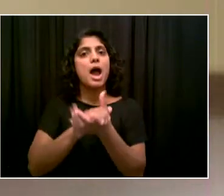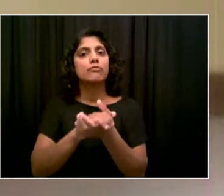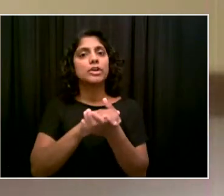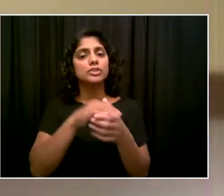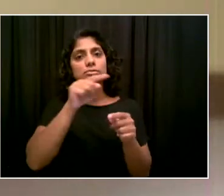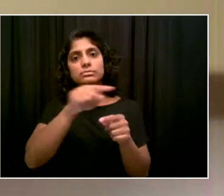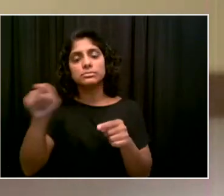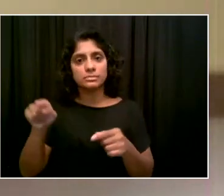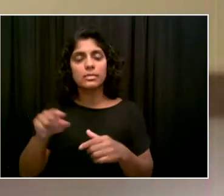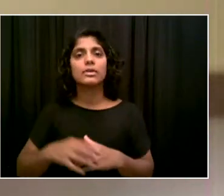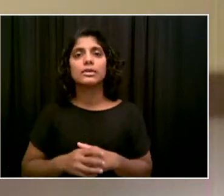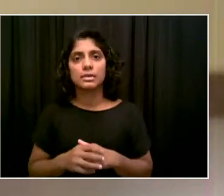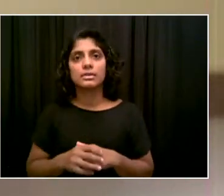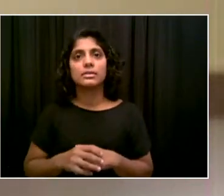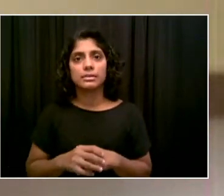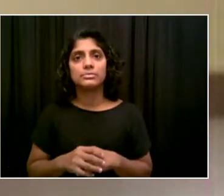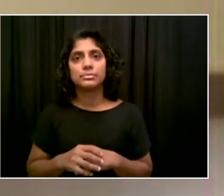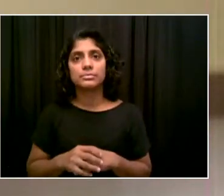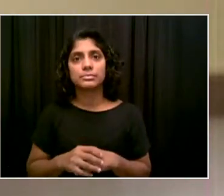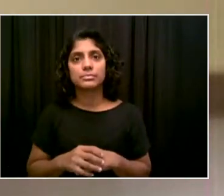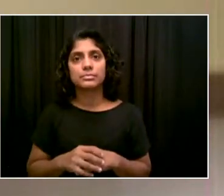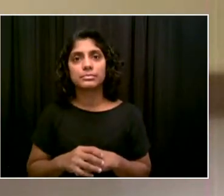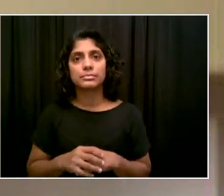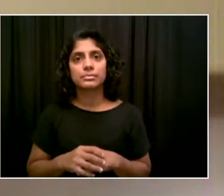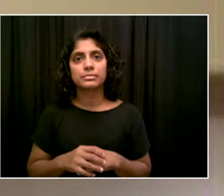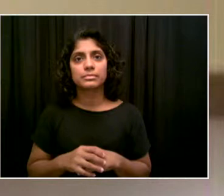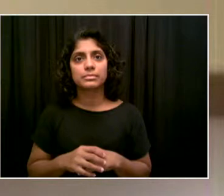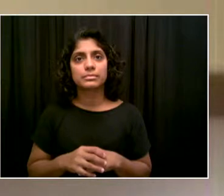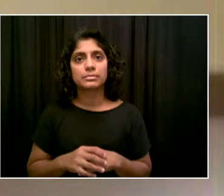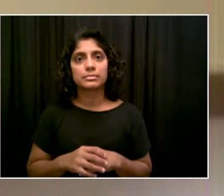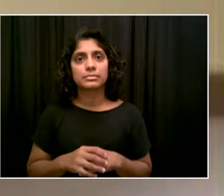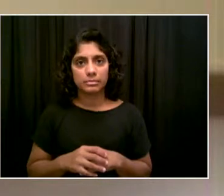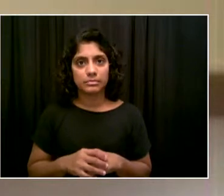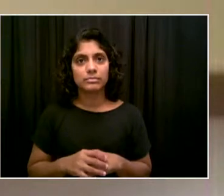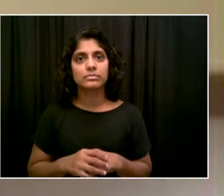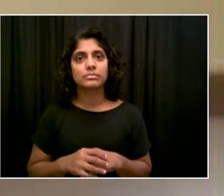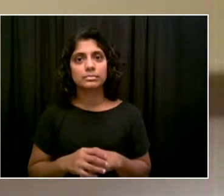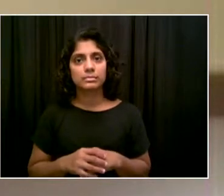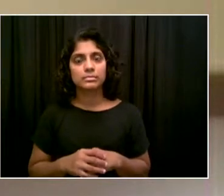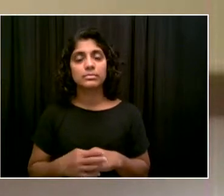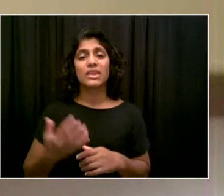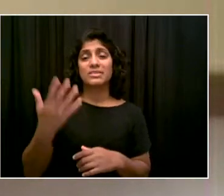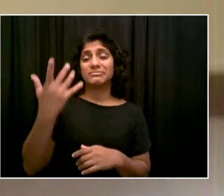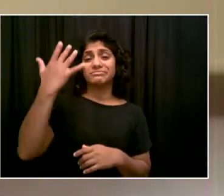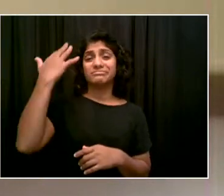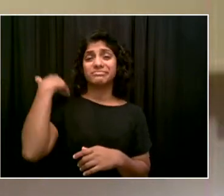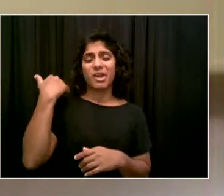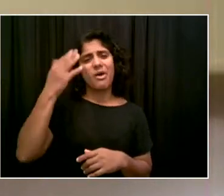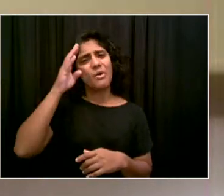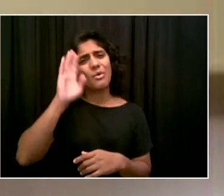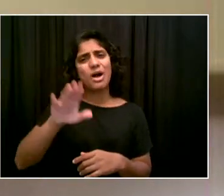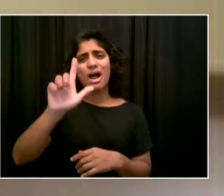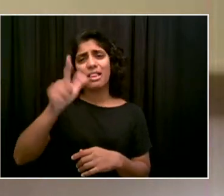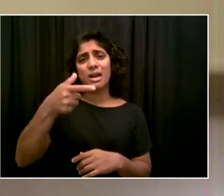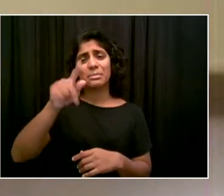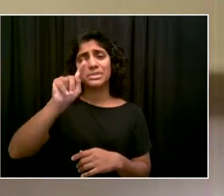N OYOUR 27 YEARS. I DO HEAR FROM PEOPLE WHO WERE NOT ABLE TO GET MARRIED AND WERE